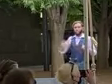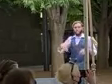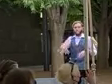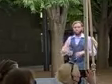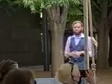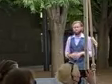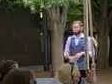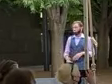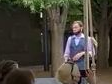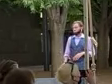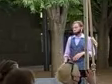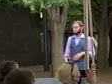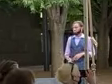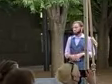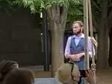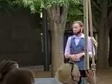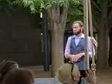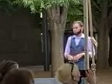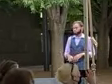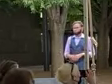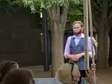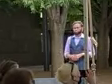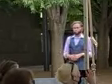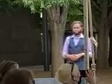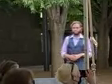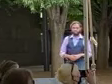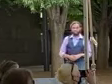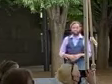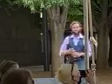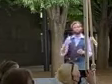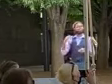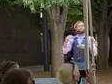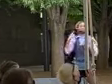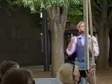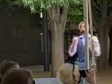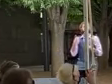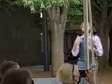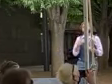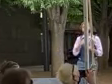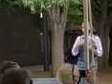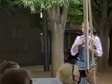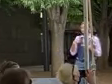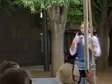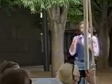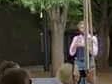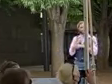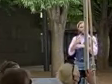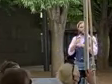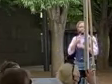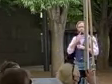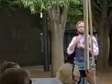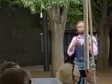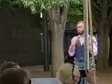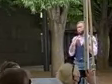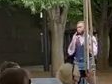For while we have come closer to having the true representation for our community at this Memorial,